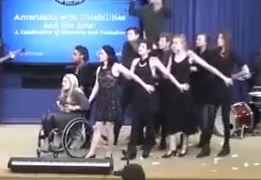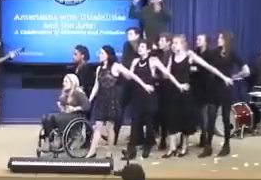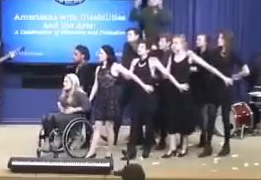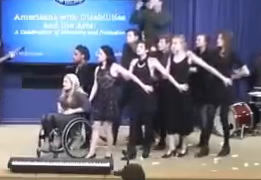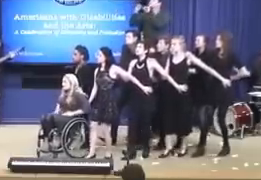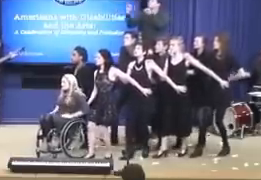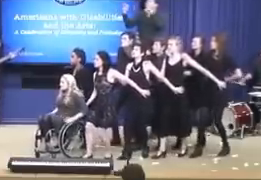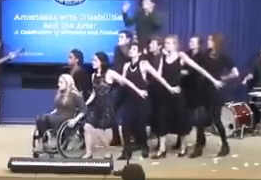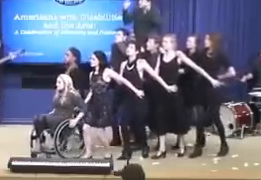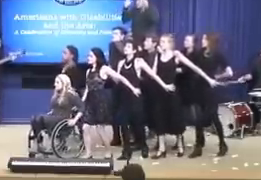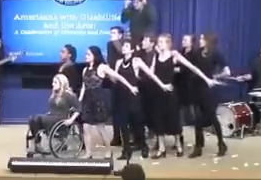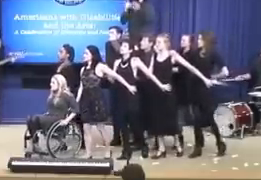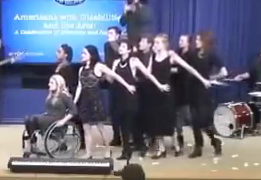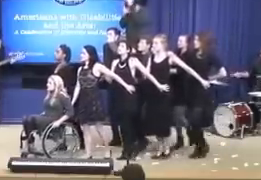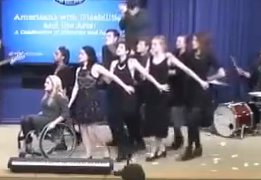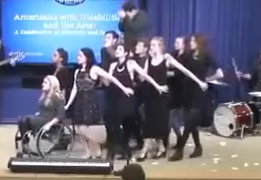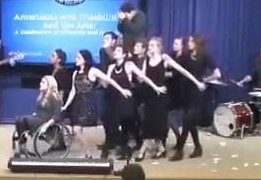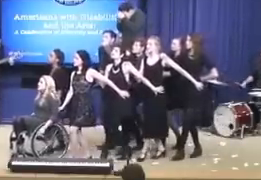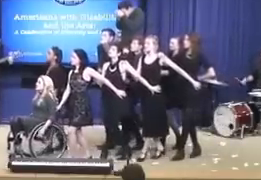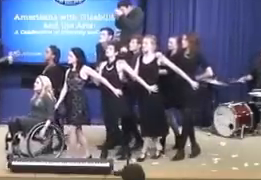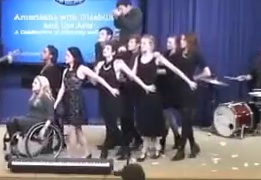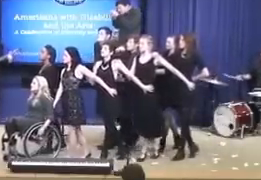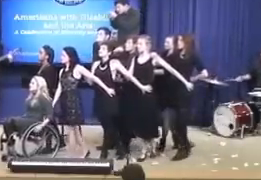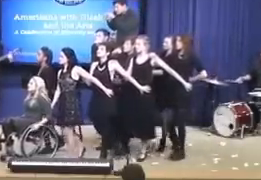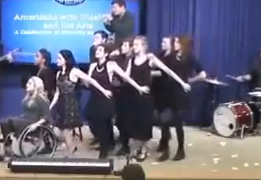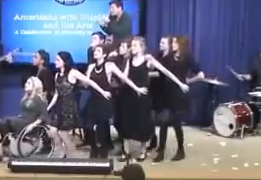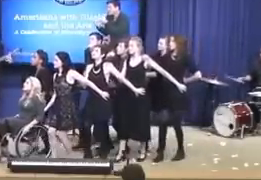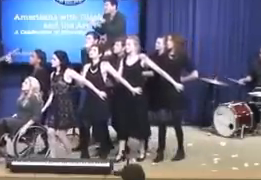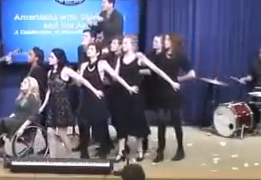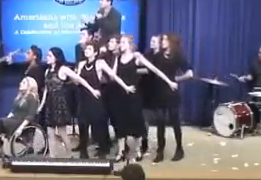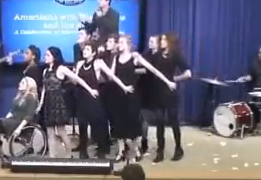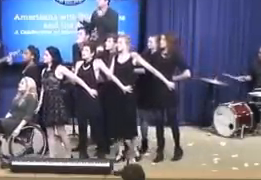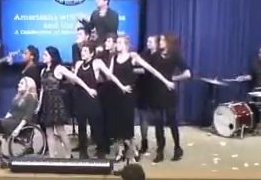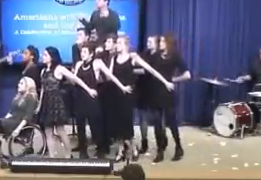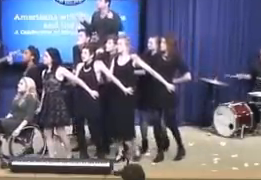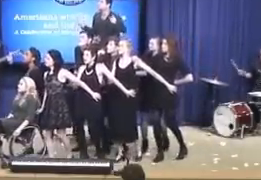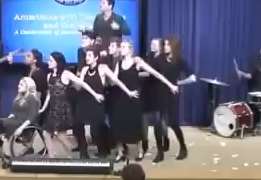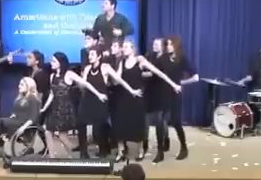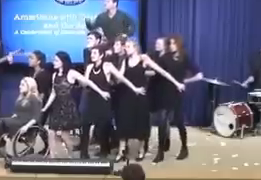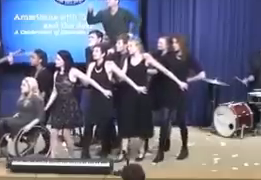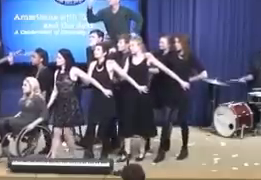No more shadows anymore-